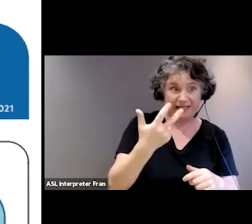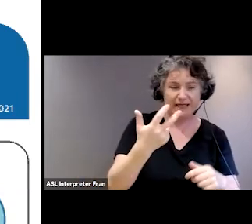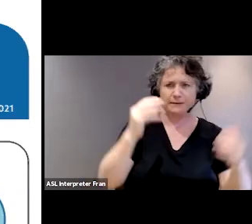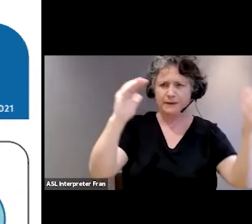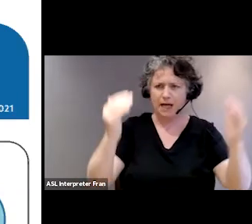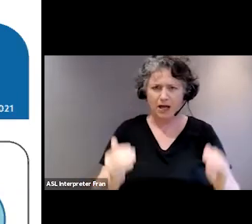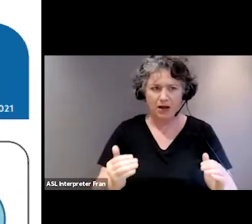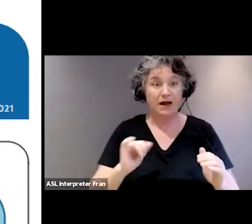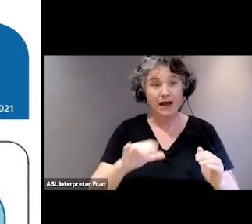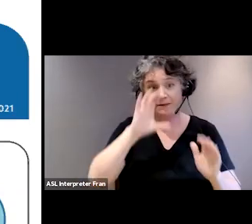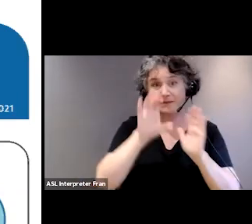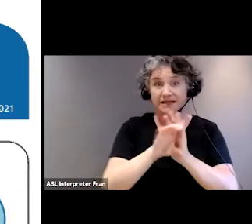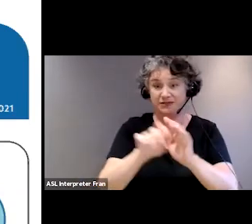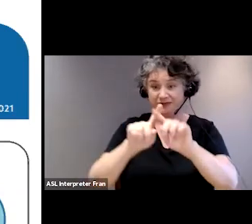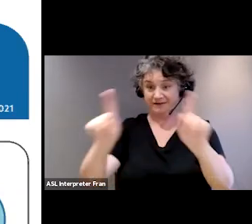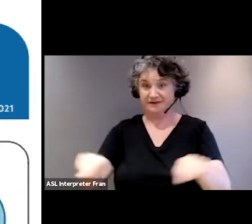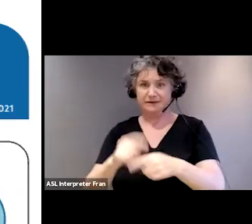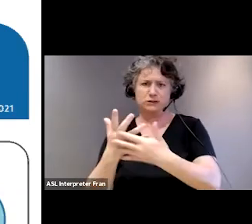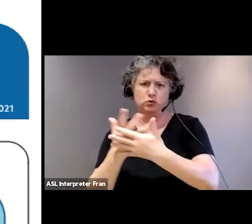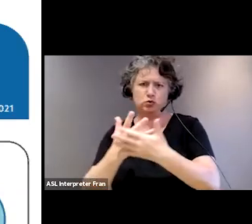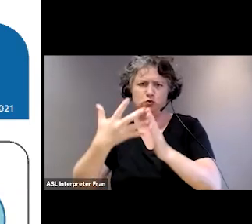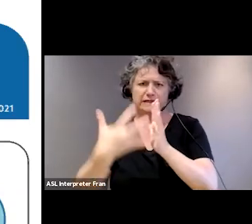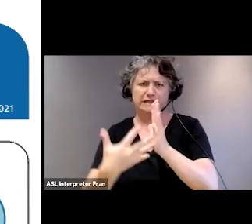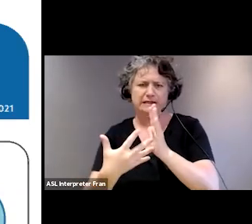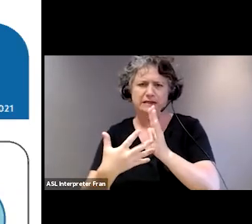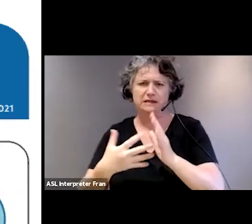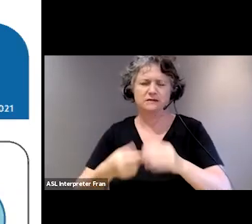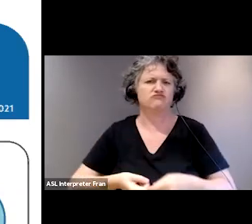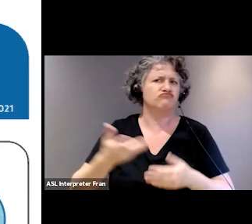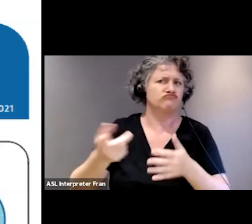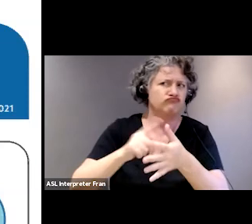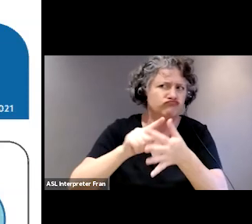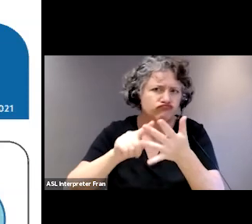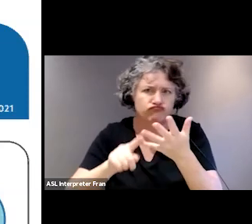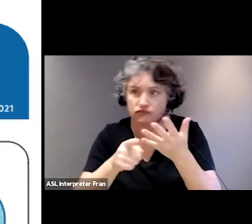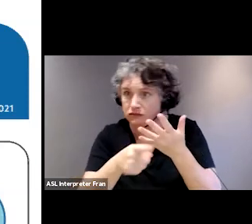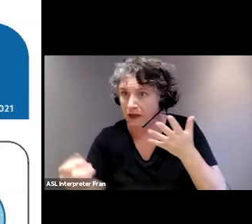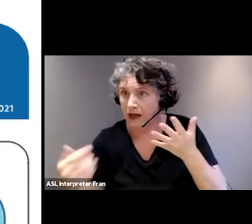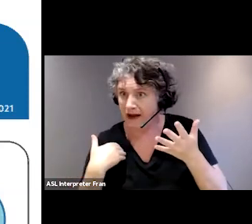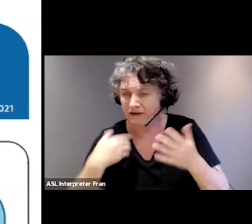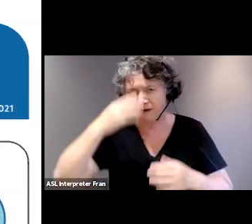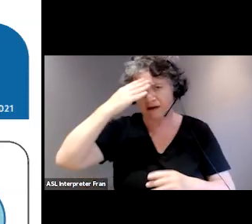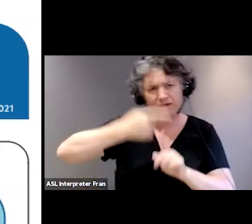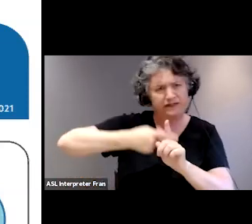are seeing.